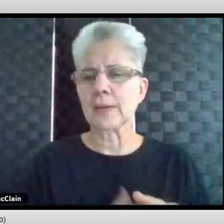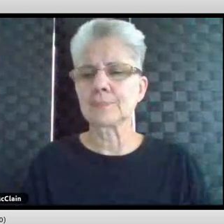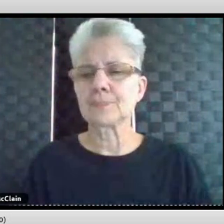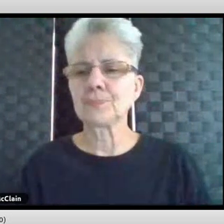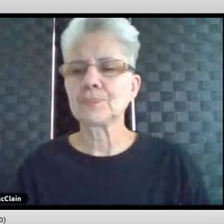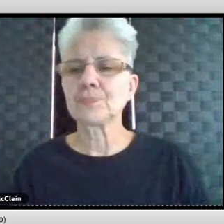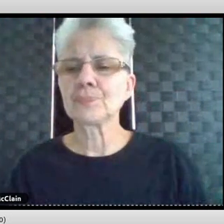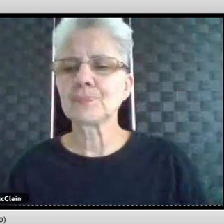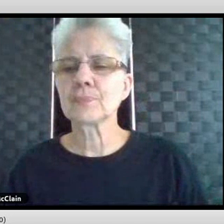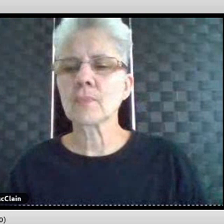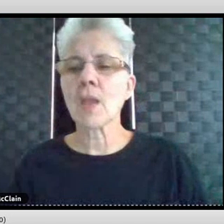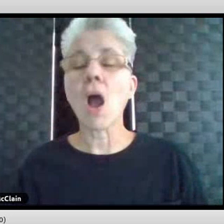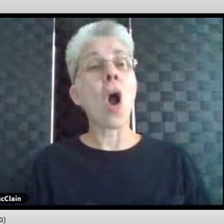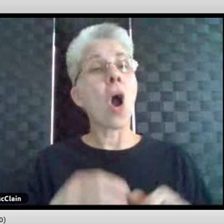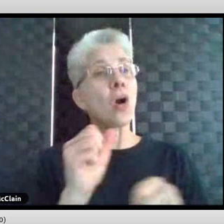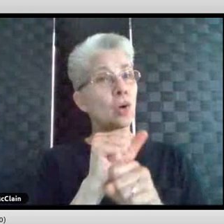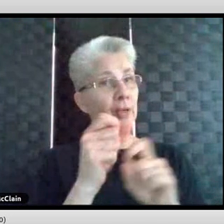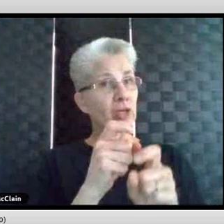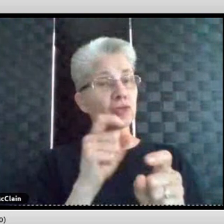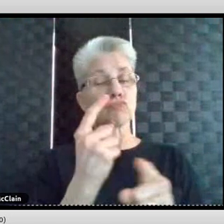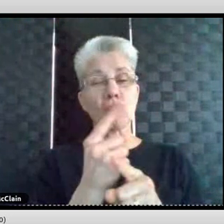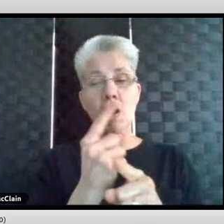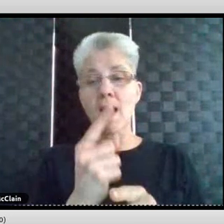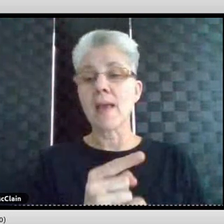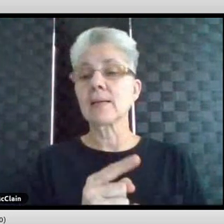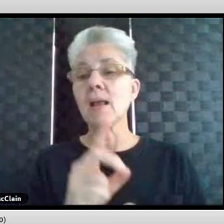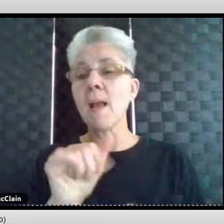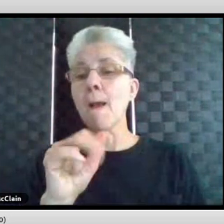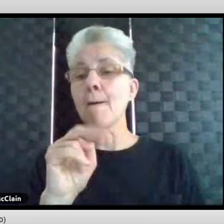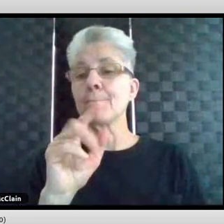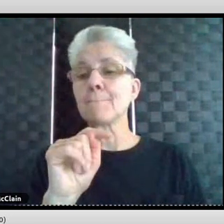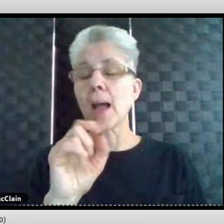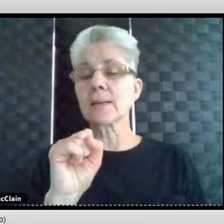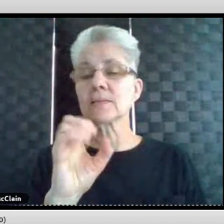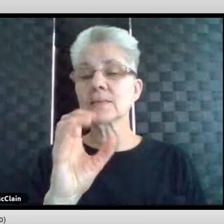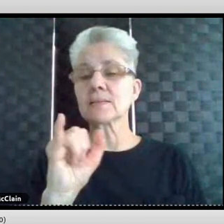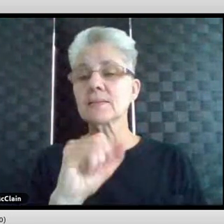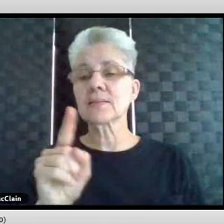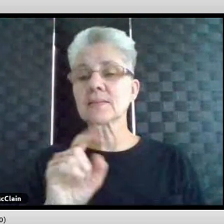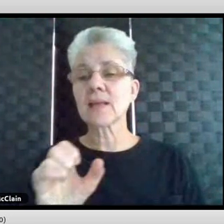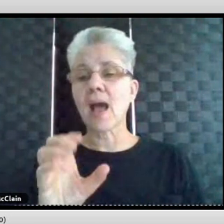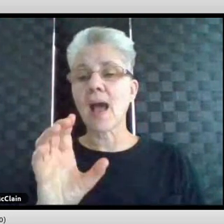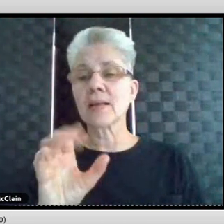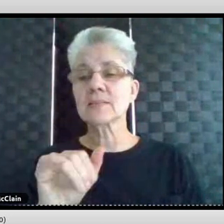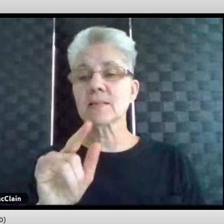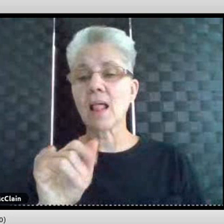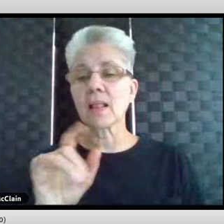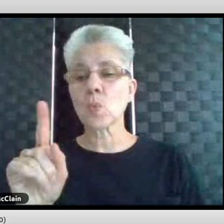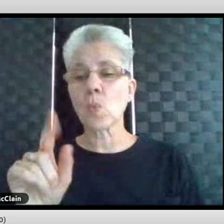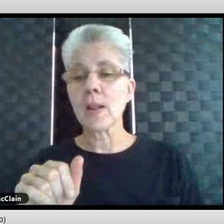"Career changers" -- absolutely, Glen. "'Pint-sized Pollocks' won a PAL award."